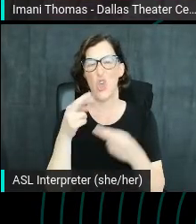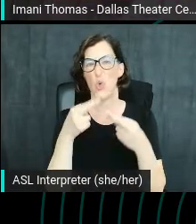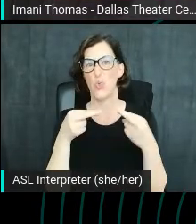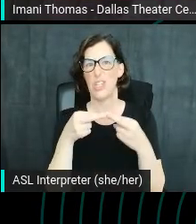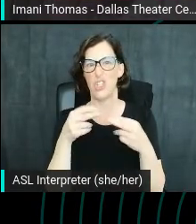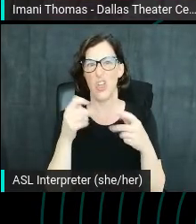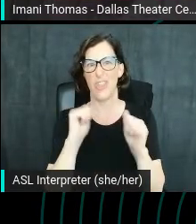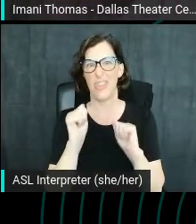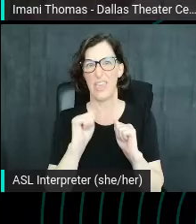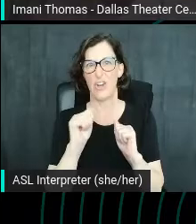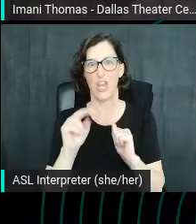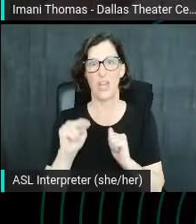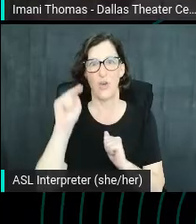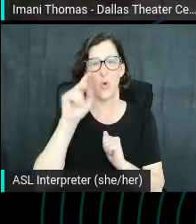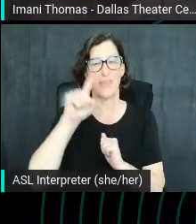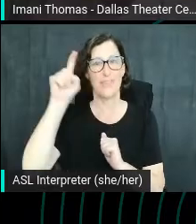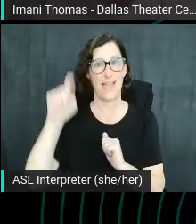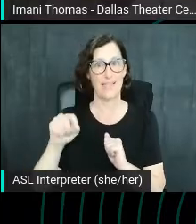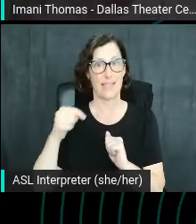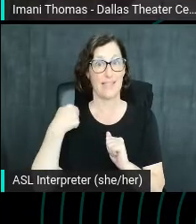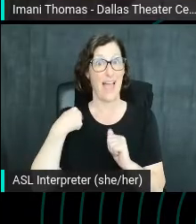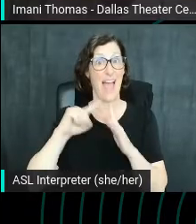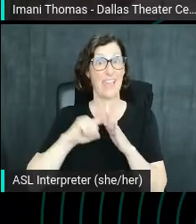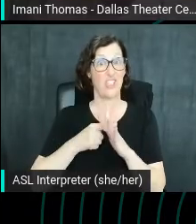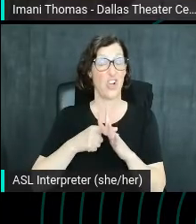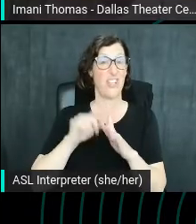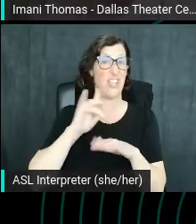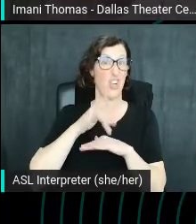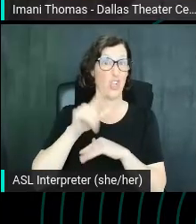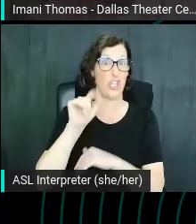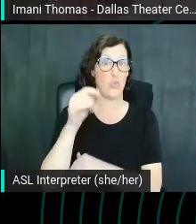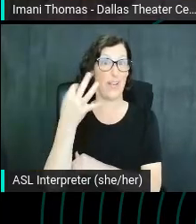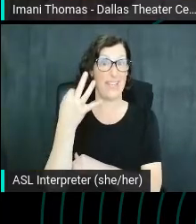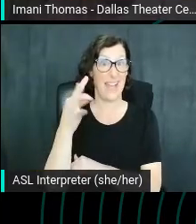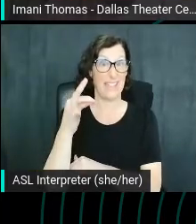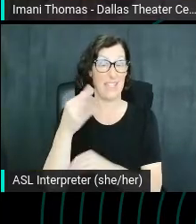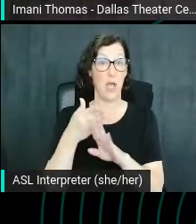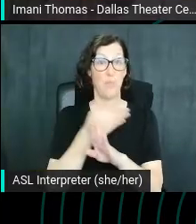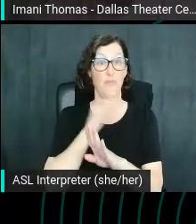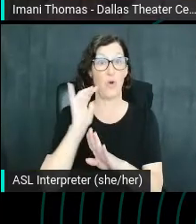I've been with the company since early 2019, and I was previously the social media manager.